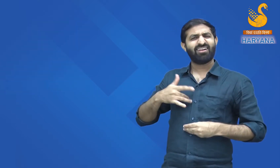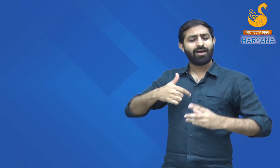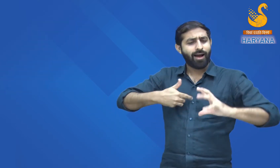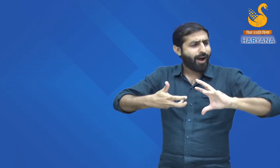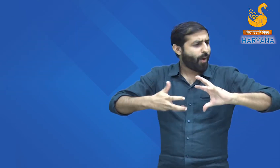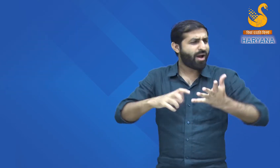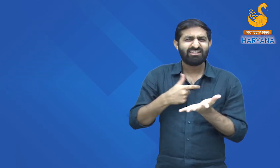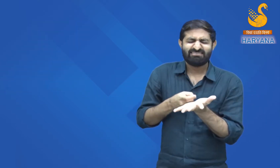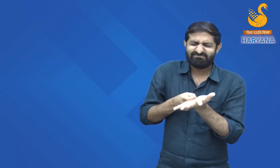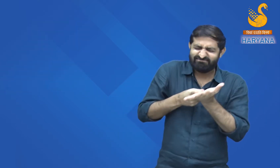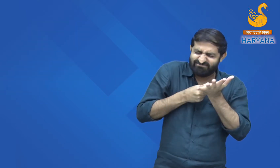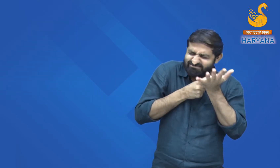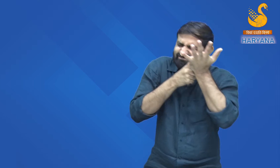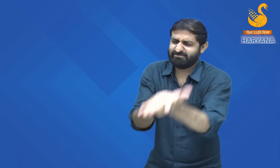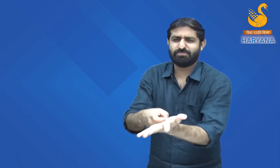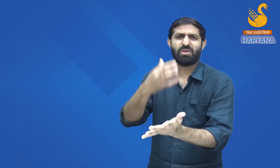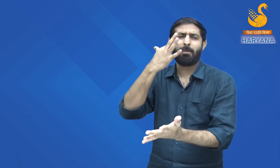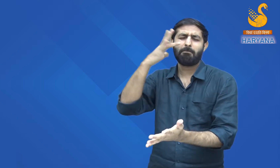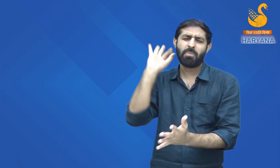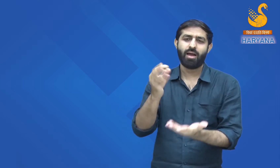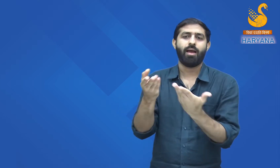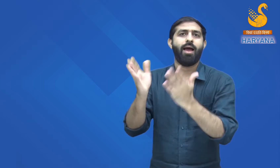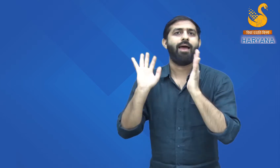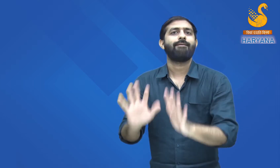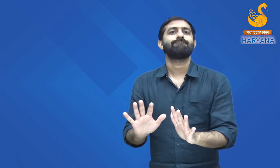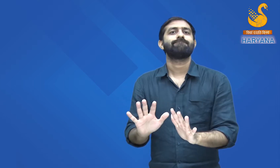have great significance and are highly respected by the people of India.